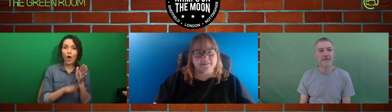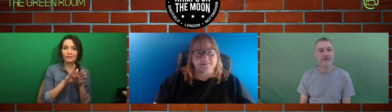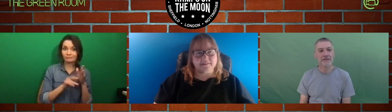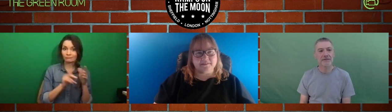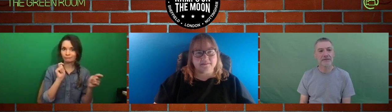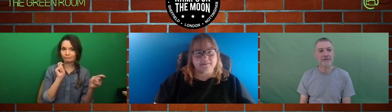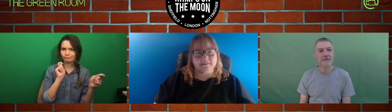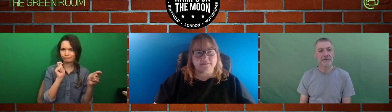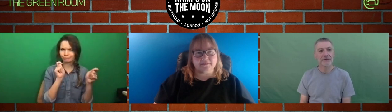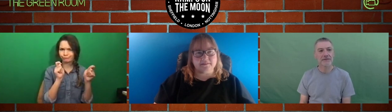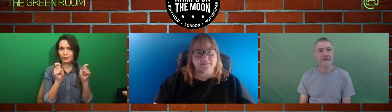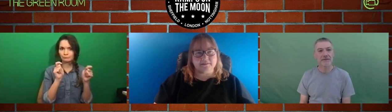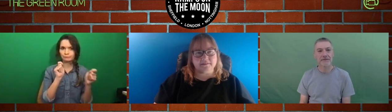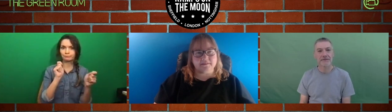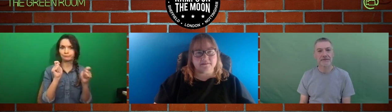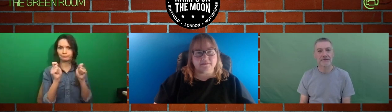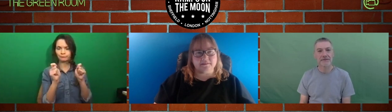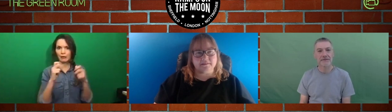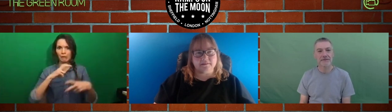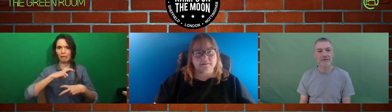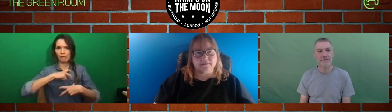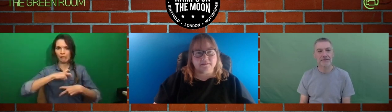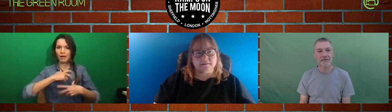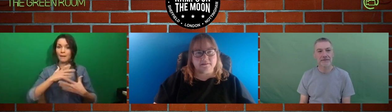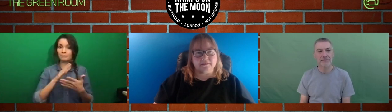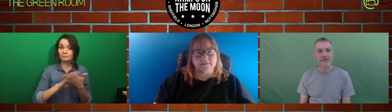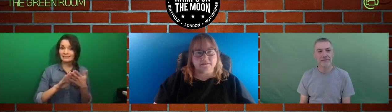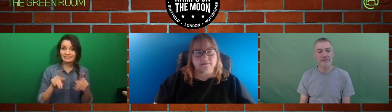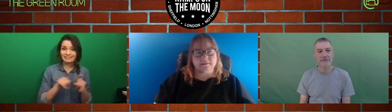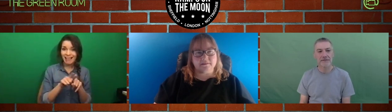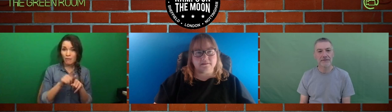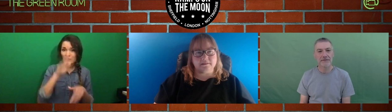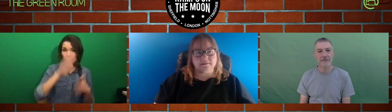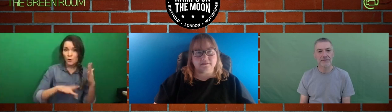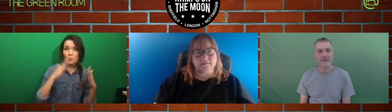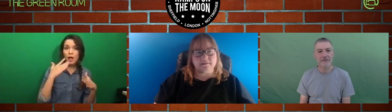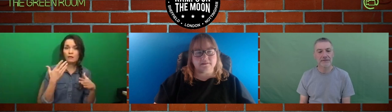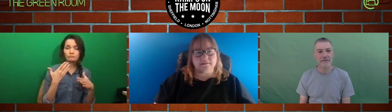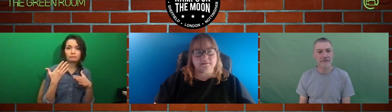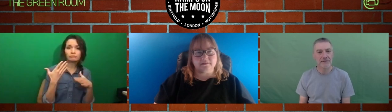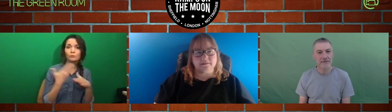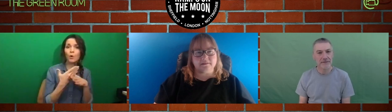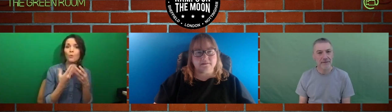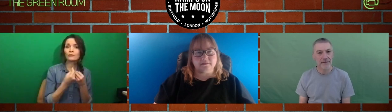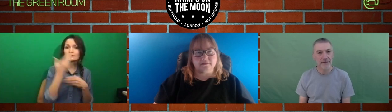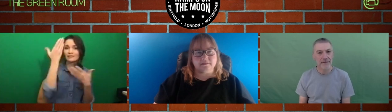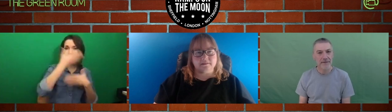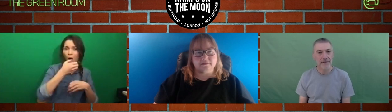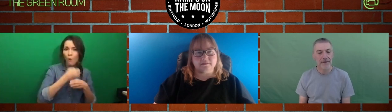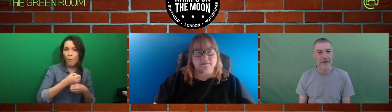is that very different to how you used to work with Dark Horse? Were things structured differently with